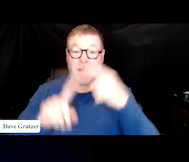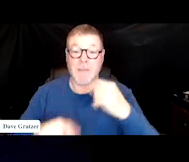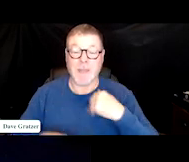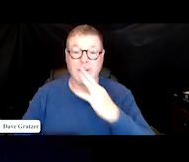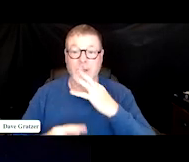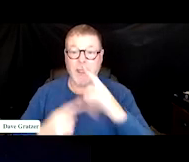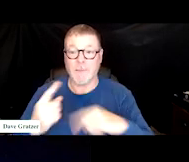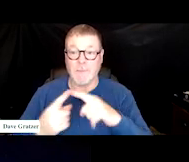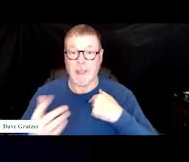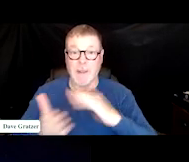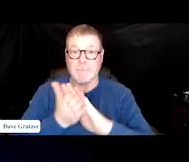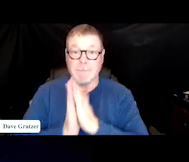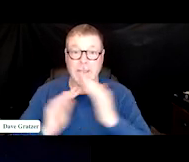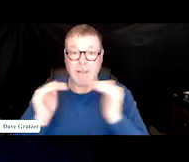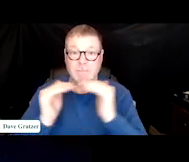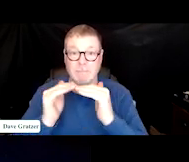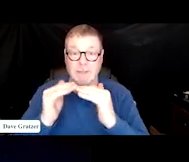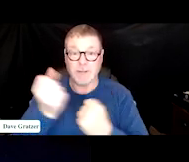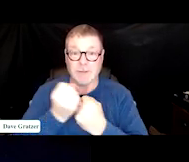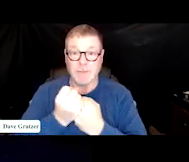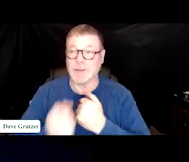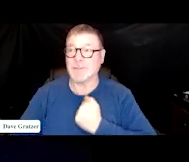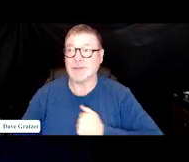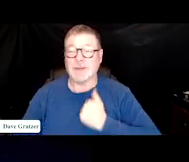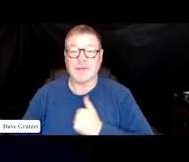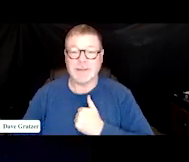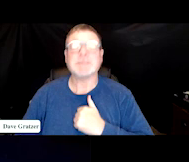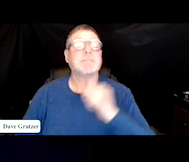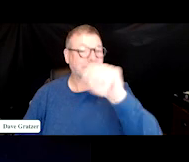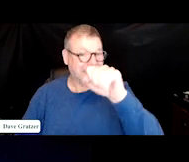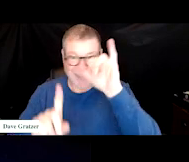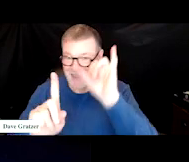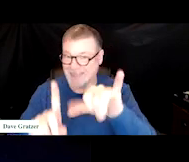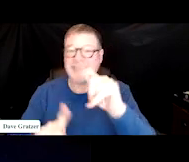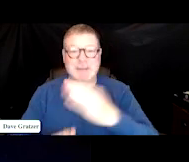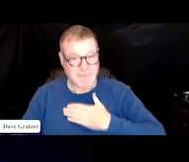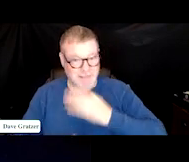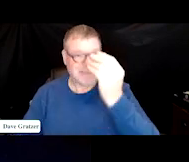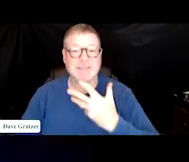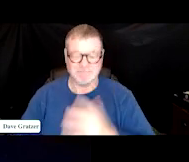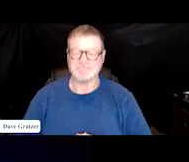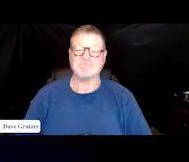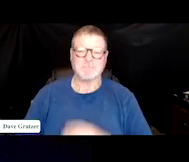how I became a peer support specialist? I'm sorry. Yeah, that's it. Please tell us. Okay.